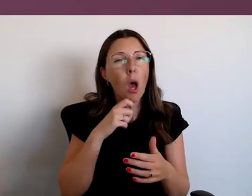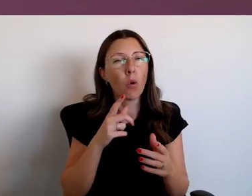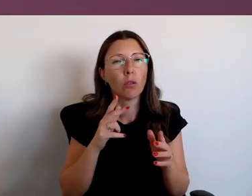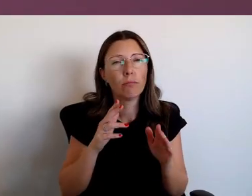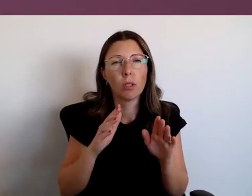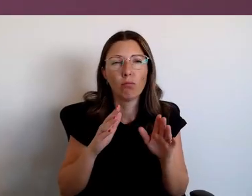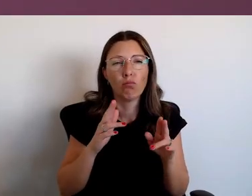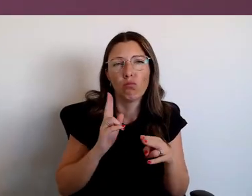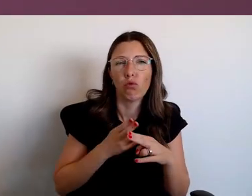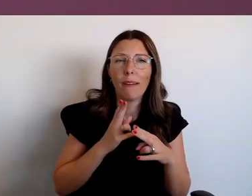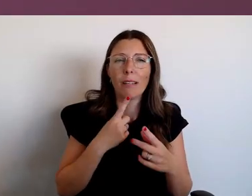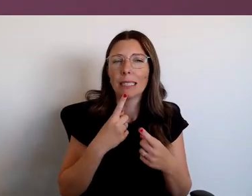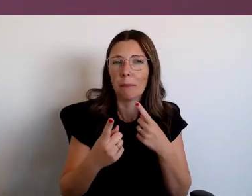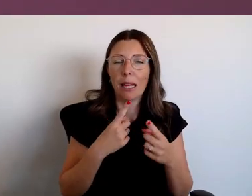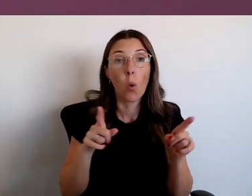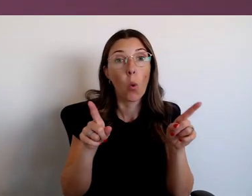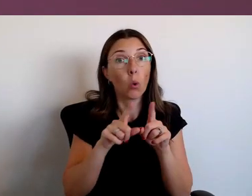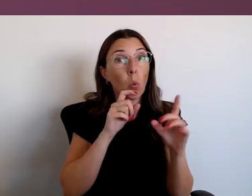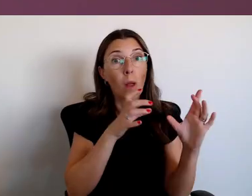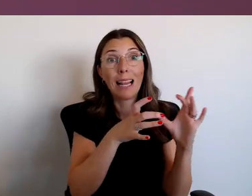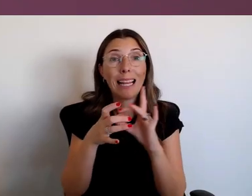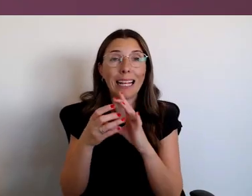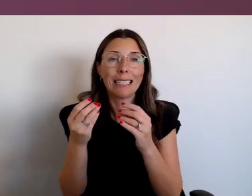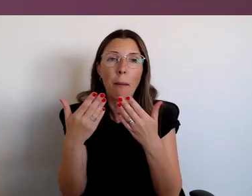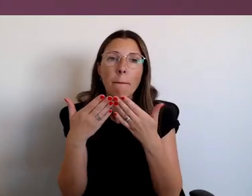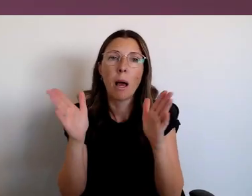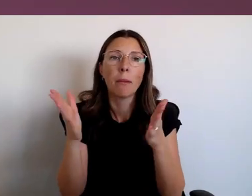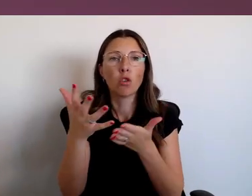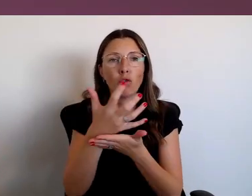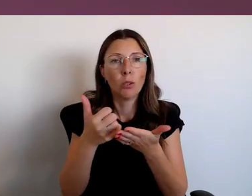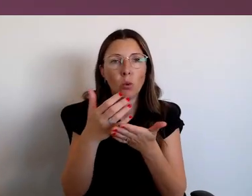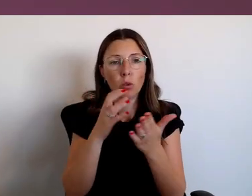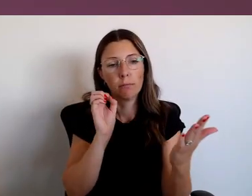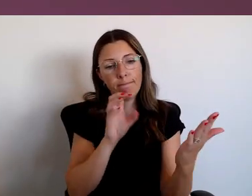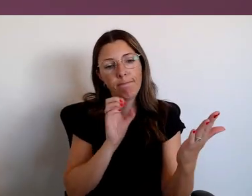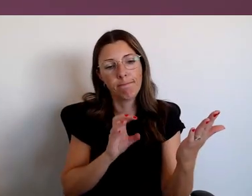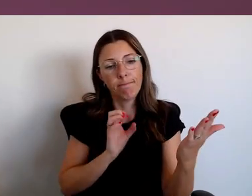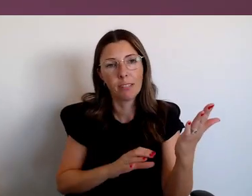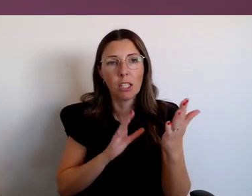And we'll also link some of our public resources in the chat for your reference.